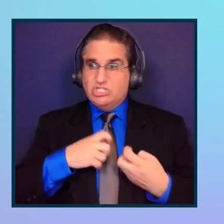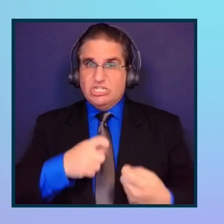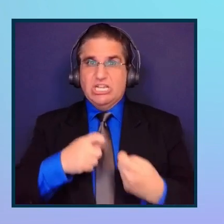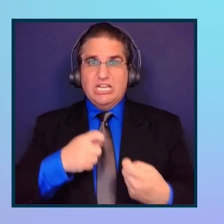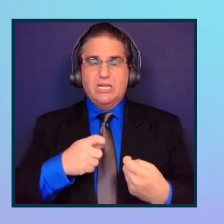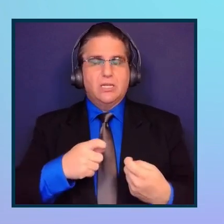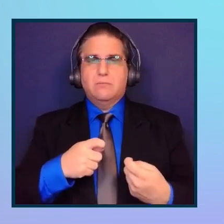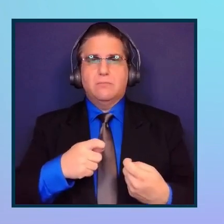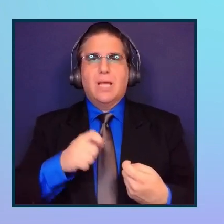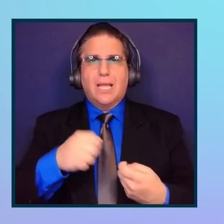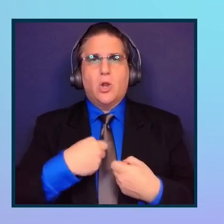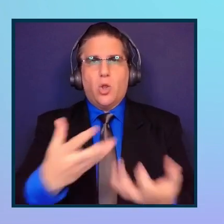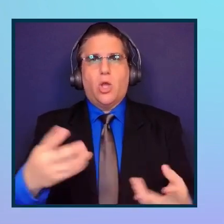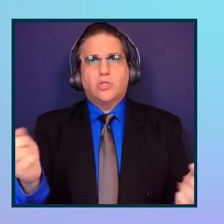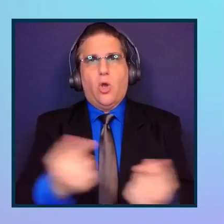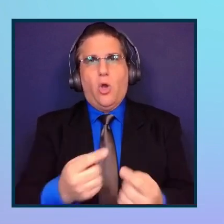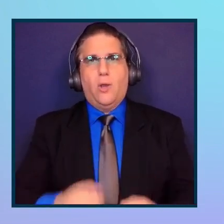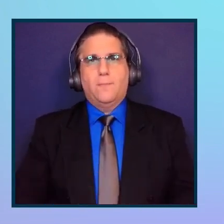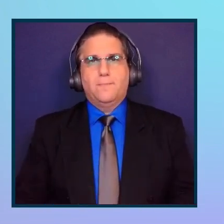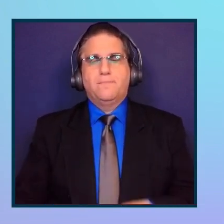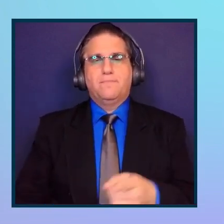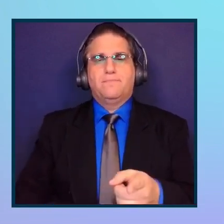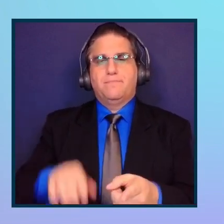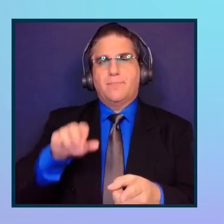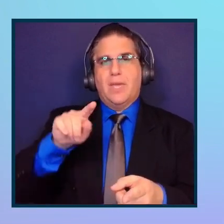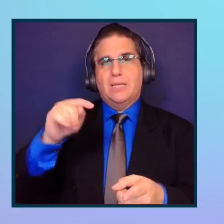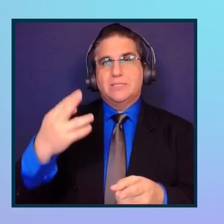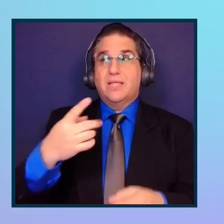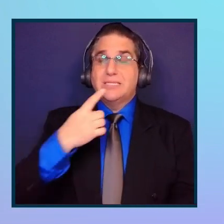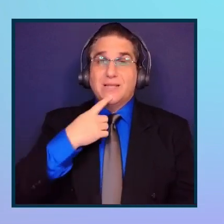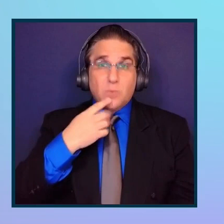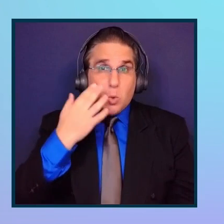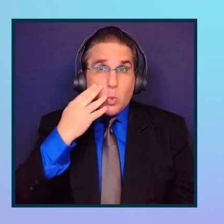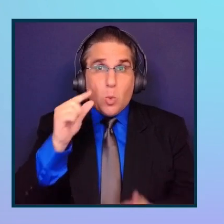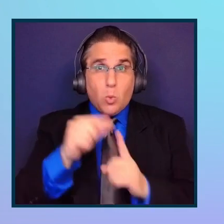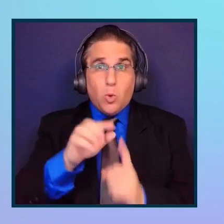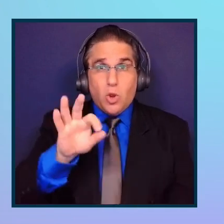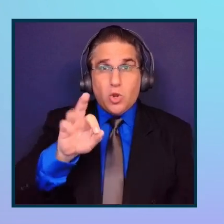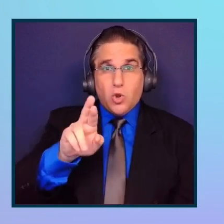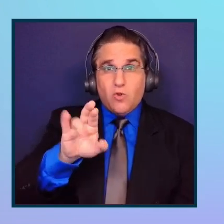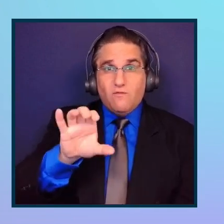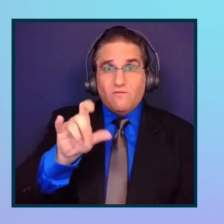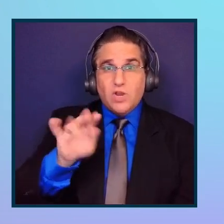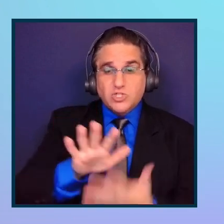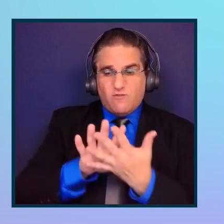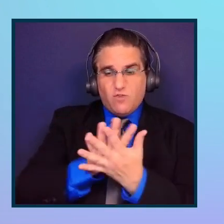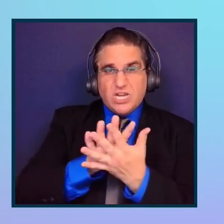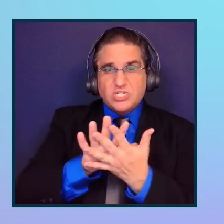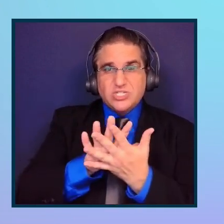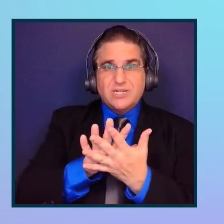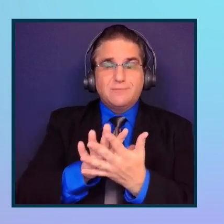if you look up trying to run across ice in wet bare feet, you'll discover you can't.